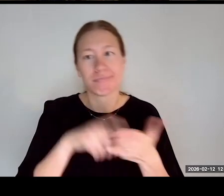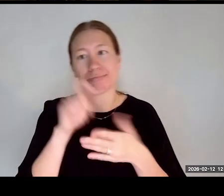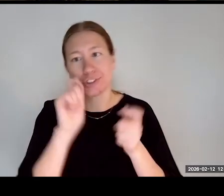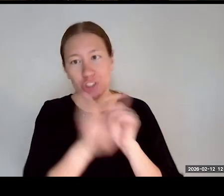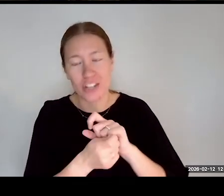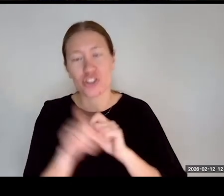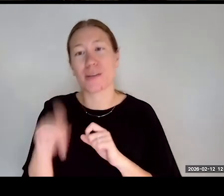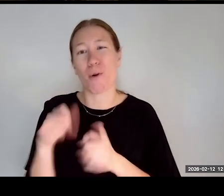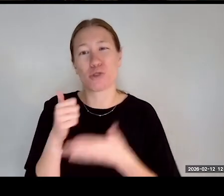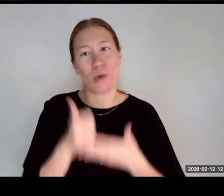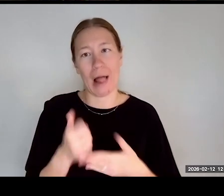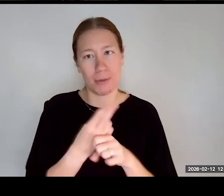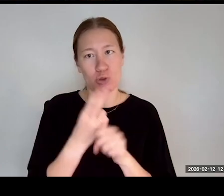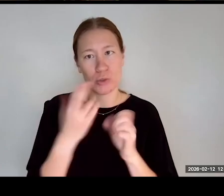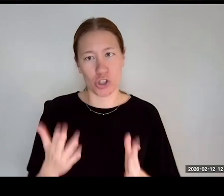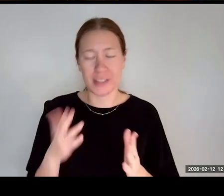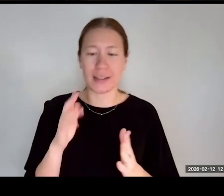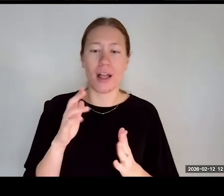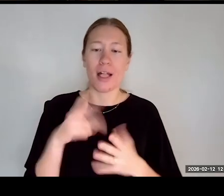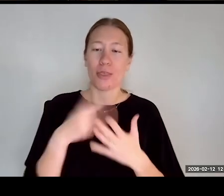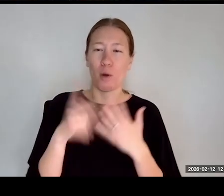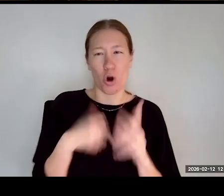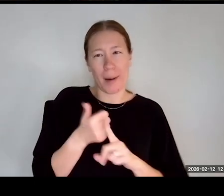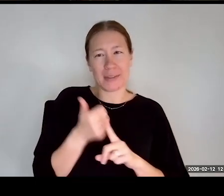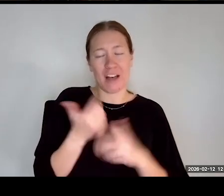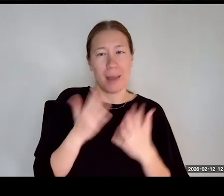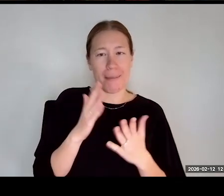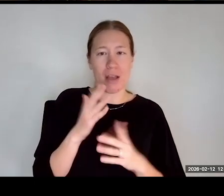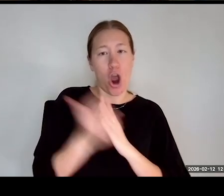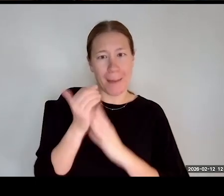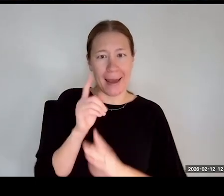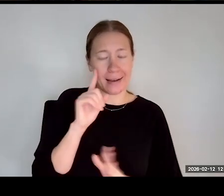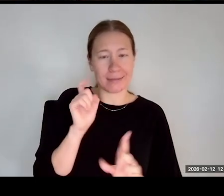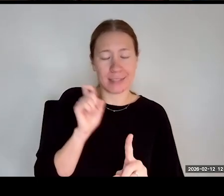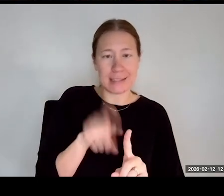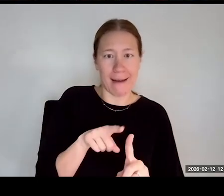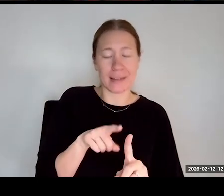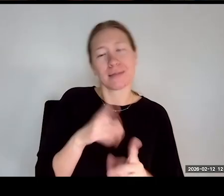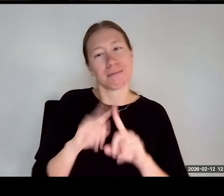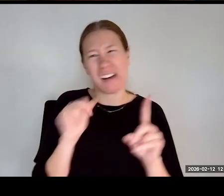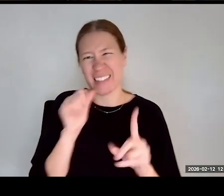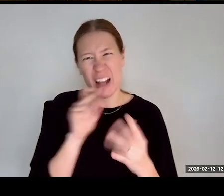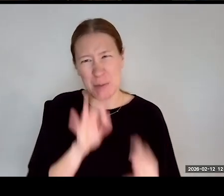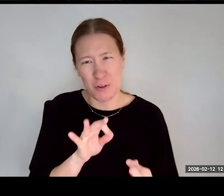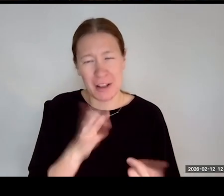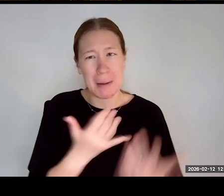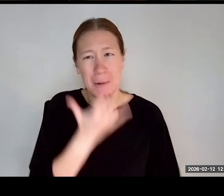by having the program like auto detect the language and announce it properly, but it's not perfect. So once you've set and defined your languages,